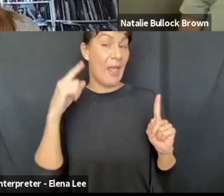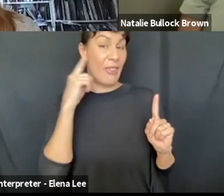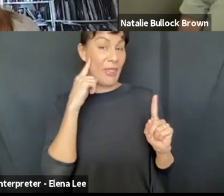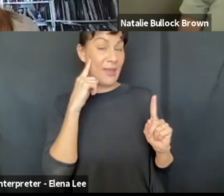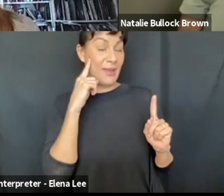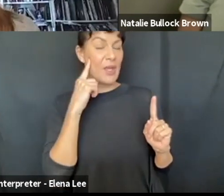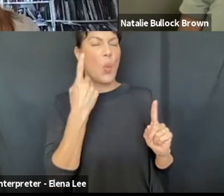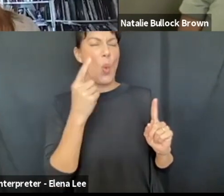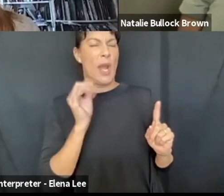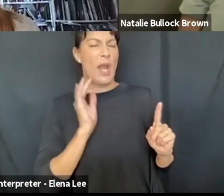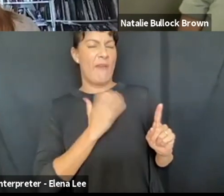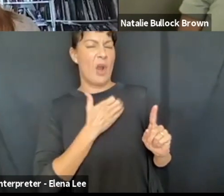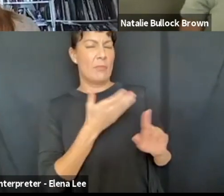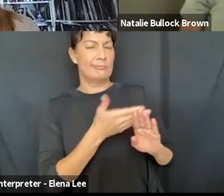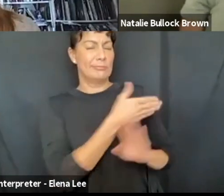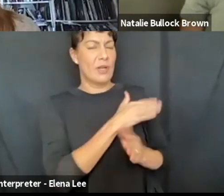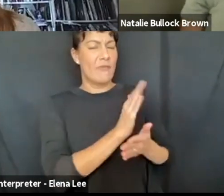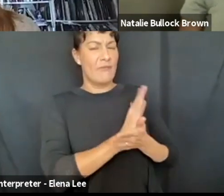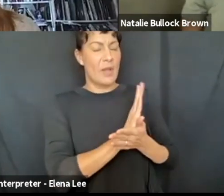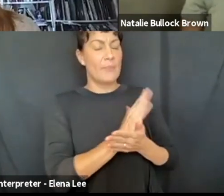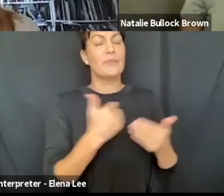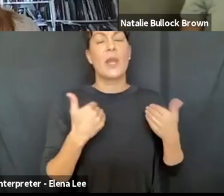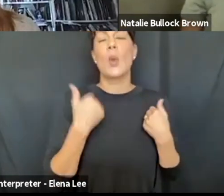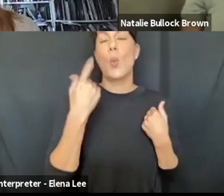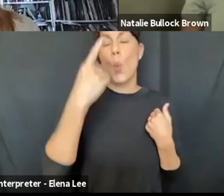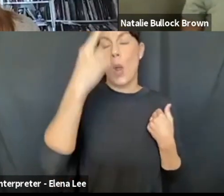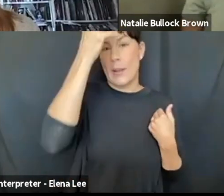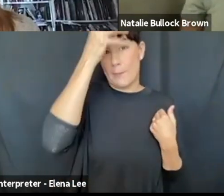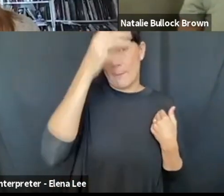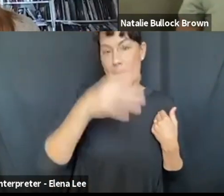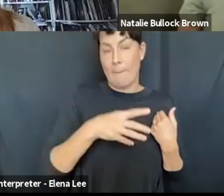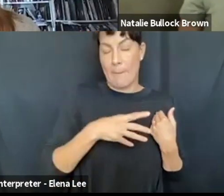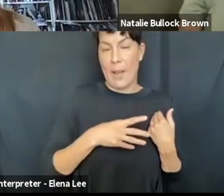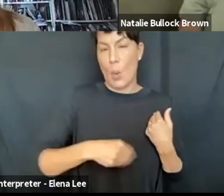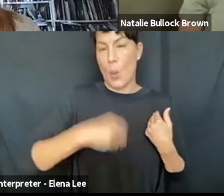we had an older male, White male correspondent who wanted to interview